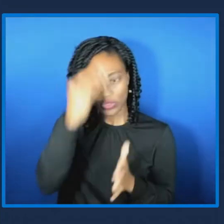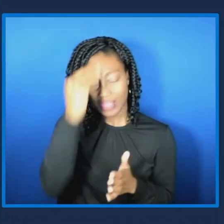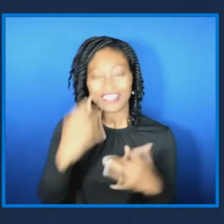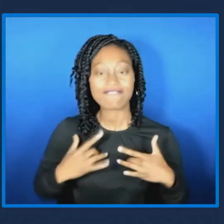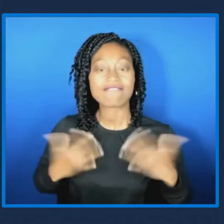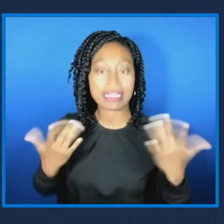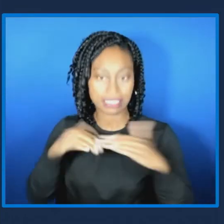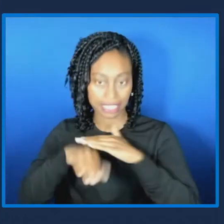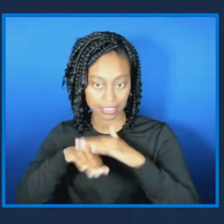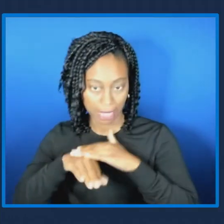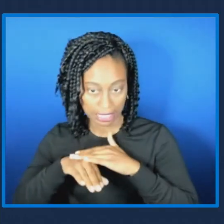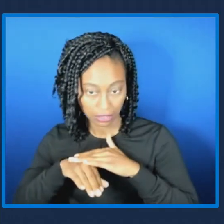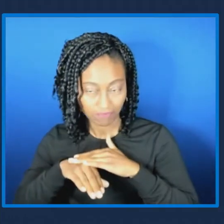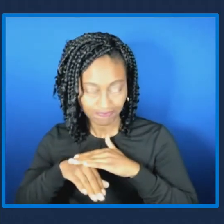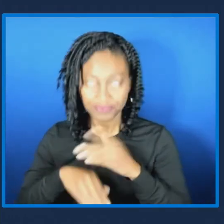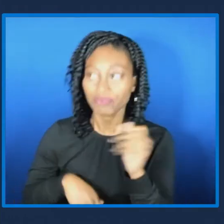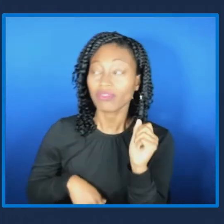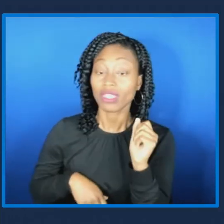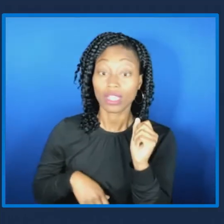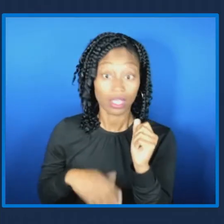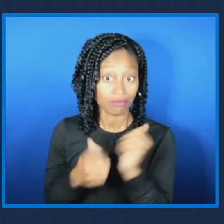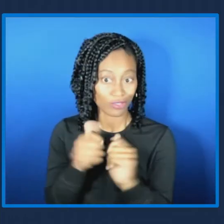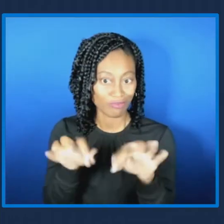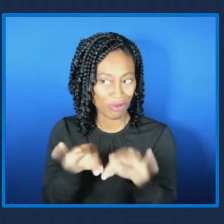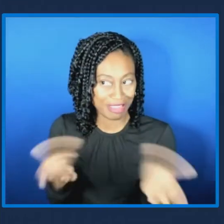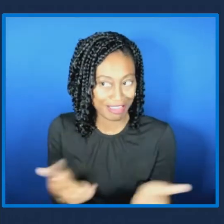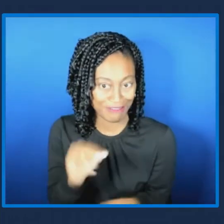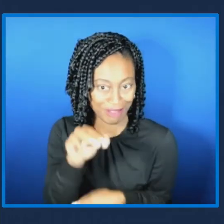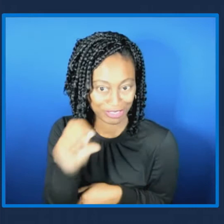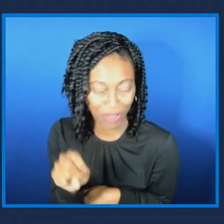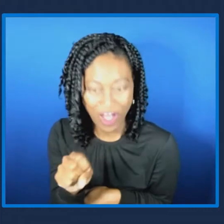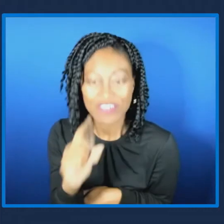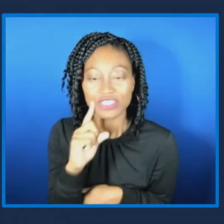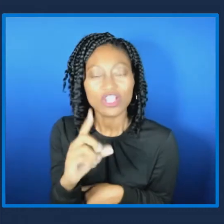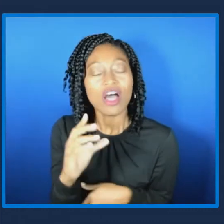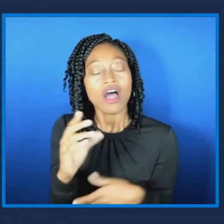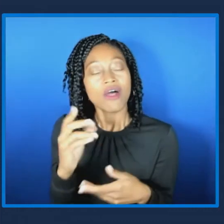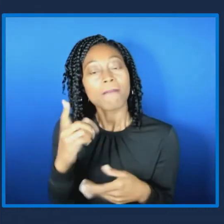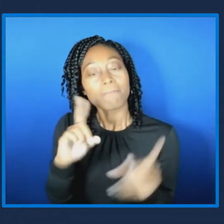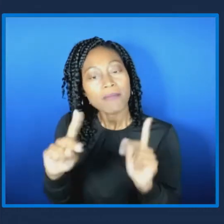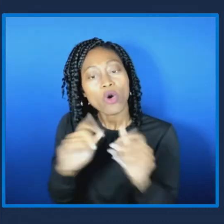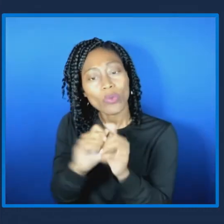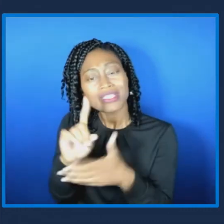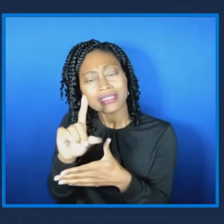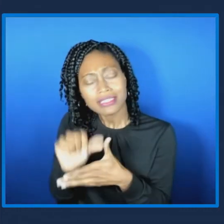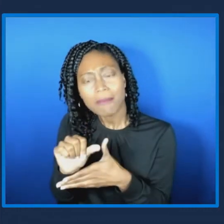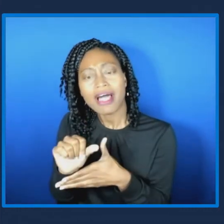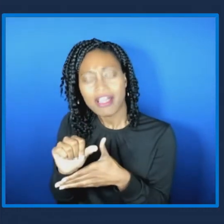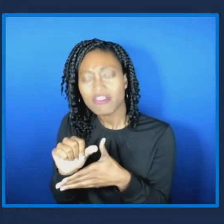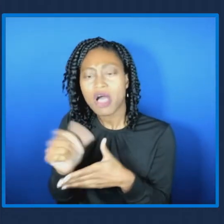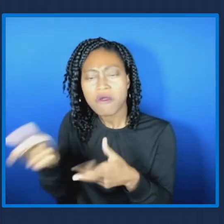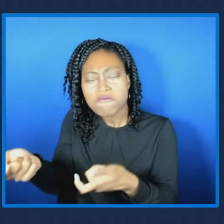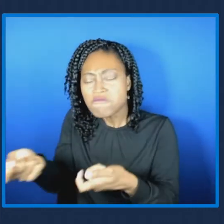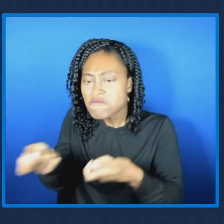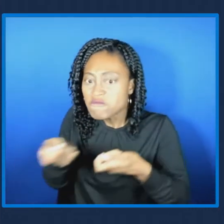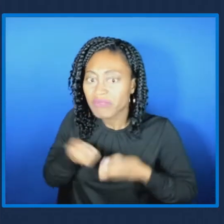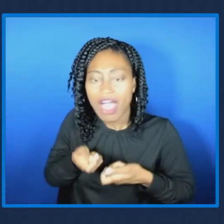The key is, for us at Microsoft to bring people with disabilities into every stage of planning and execution of the event.